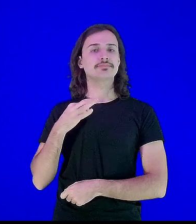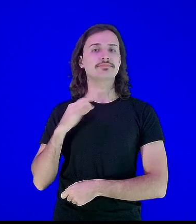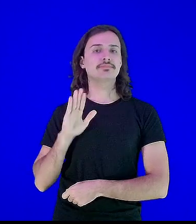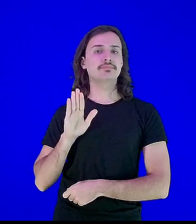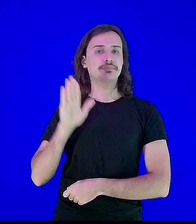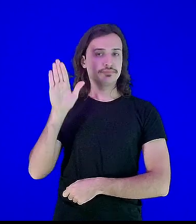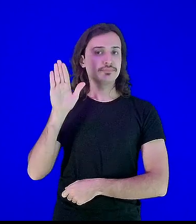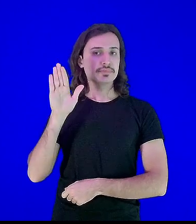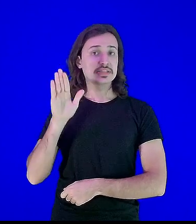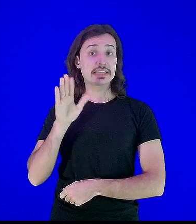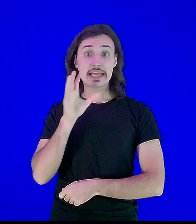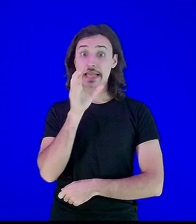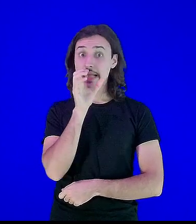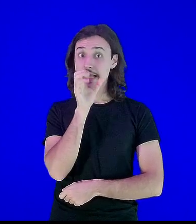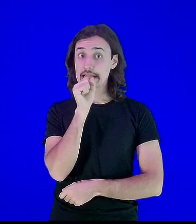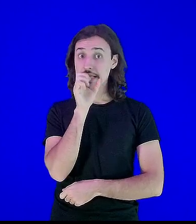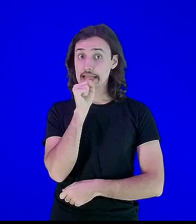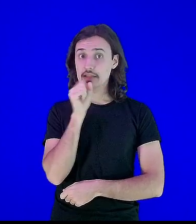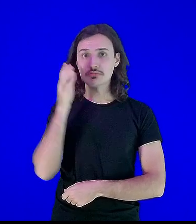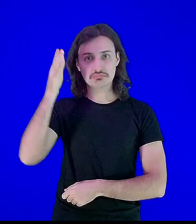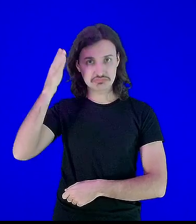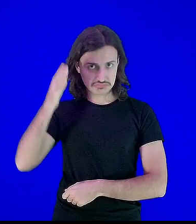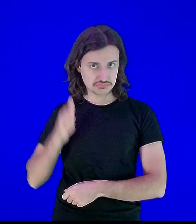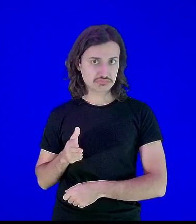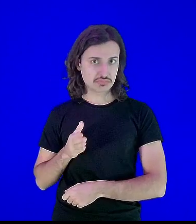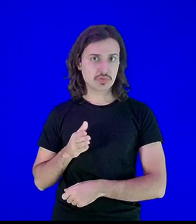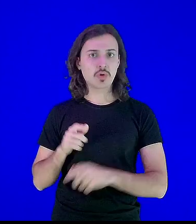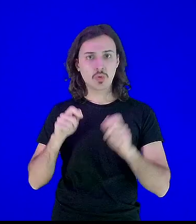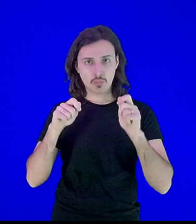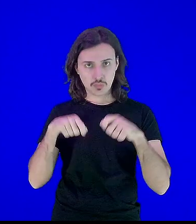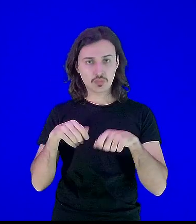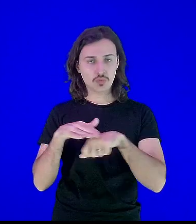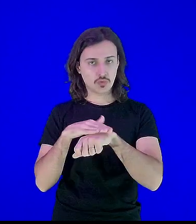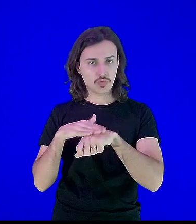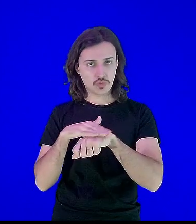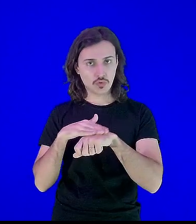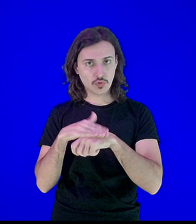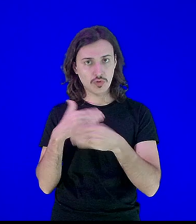you can scan this QR code to go there and read the messages,